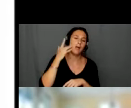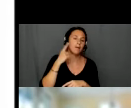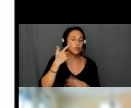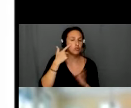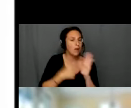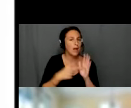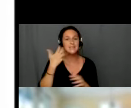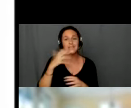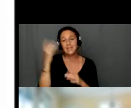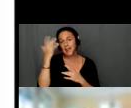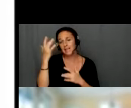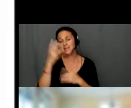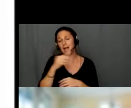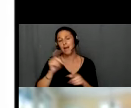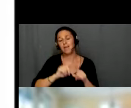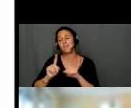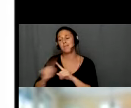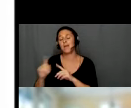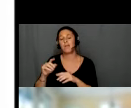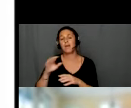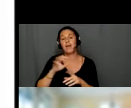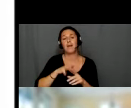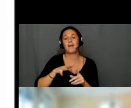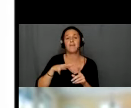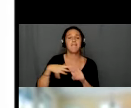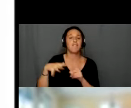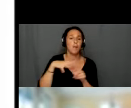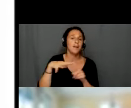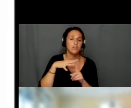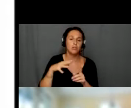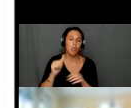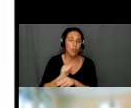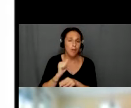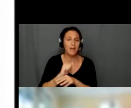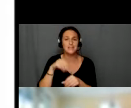and these other environmental threats as workplace injuries